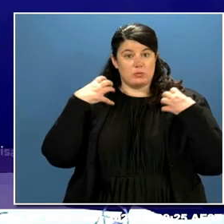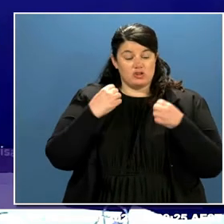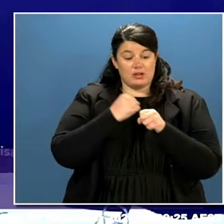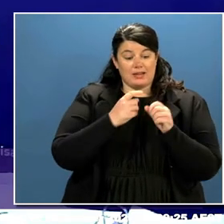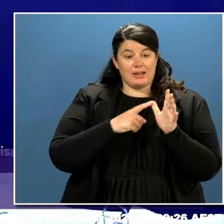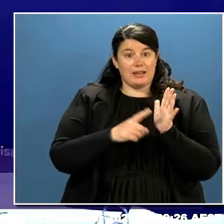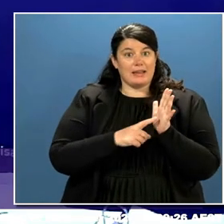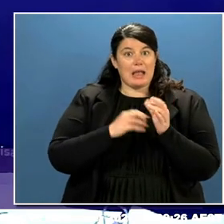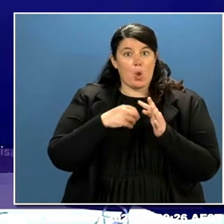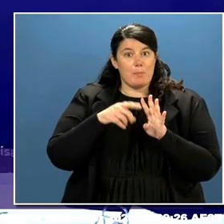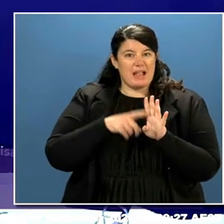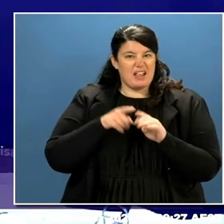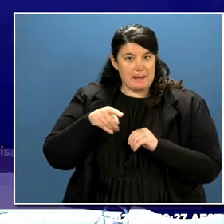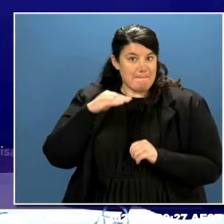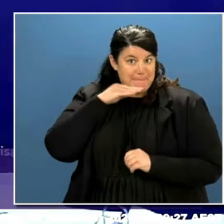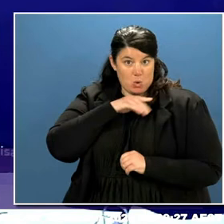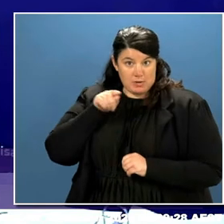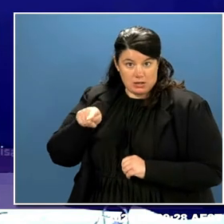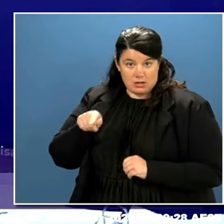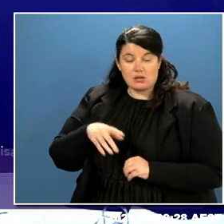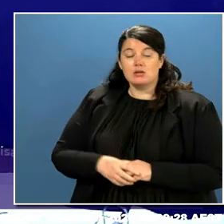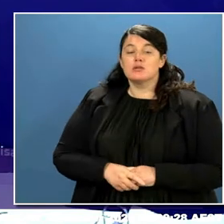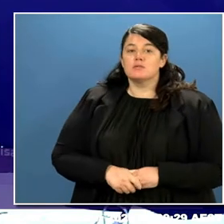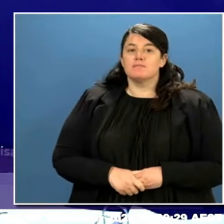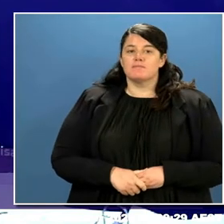Hello. Thank you very much for your evidence.